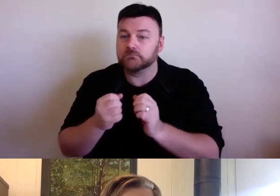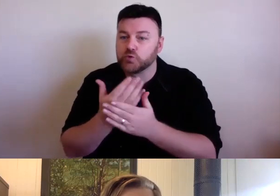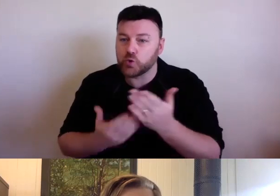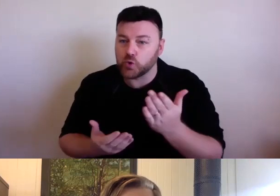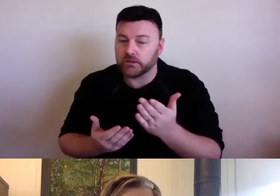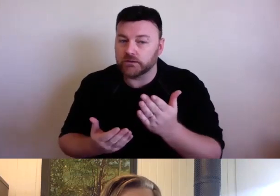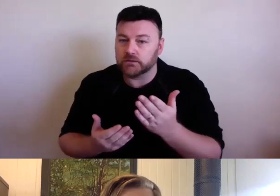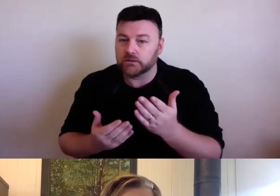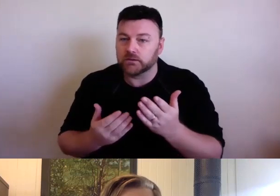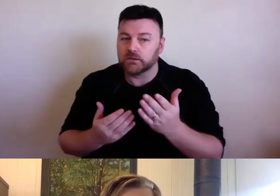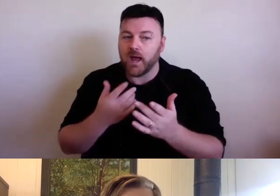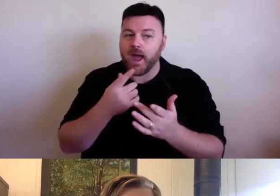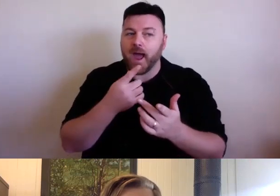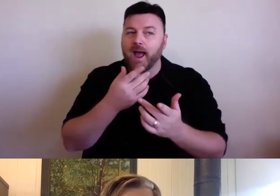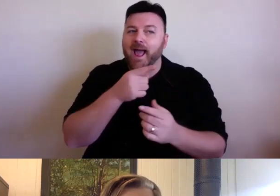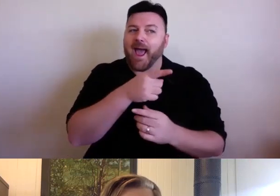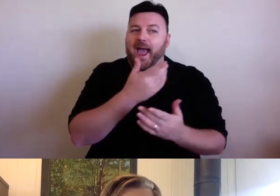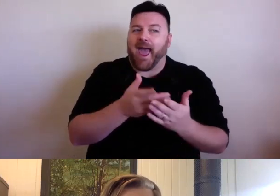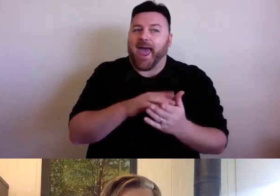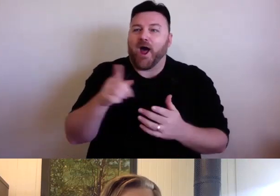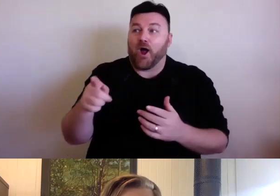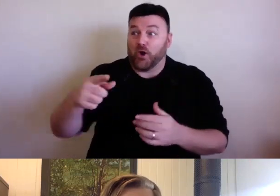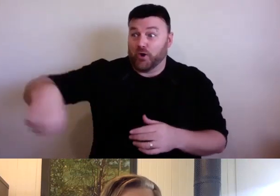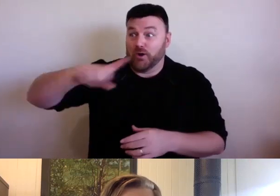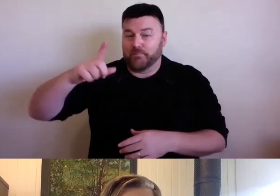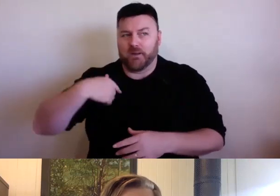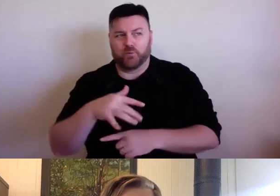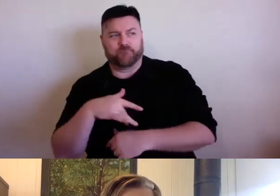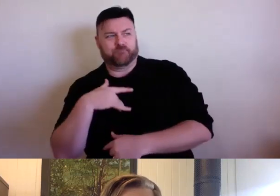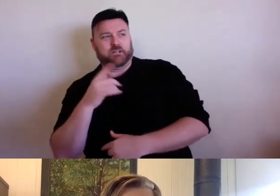triggering, so that you're wen exercising leadership you can be